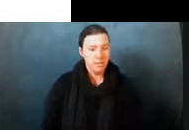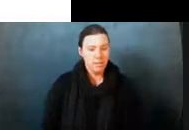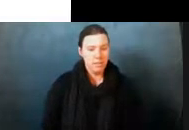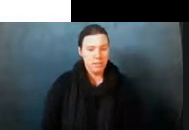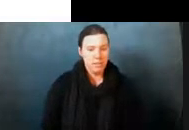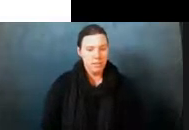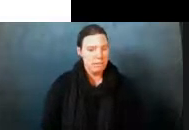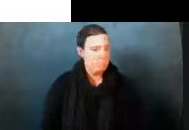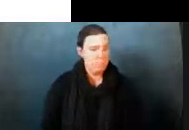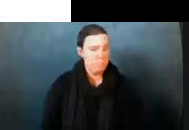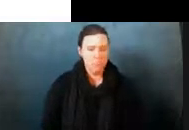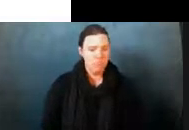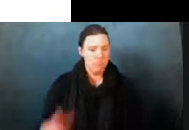We cannot hear you yet.